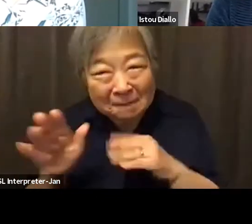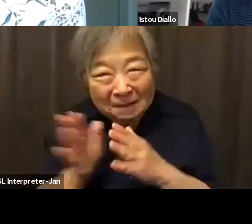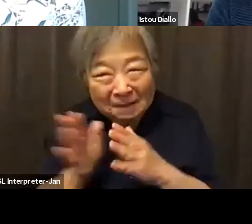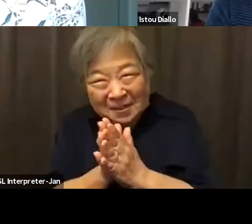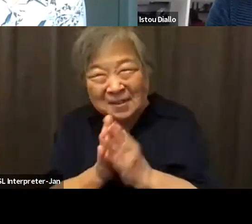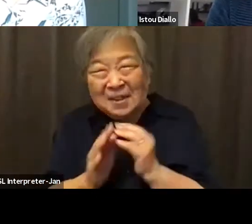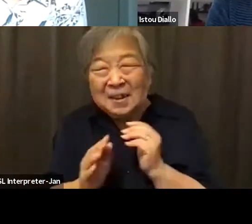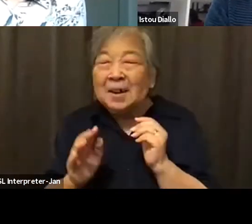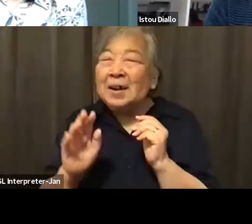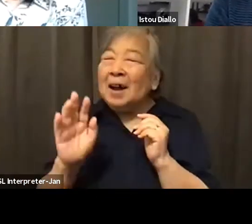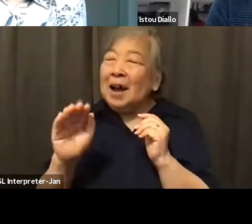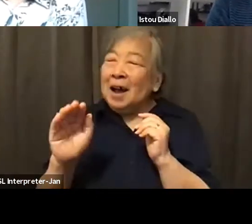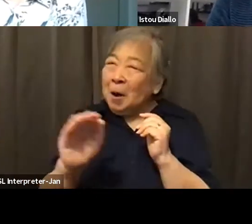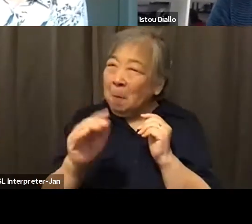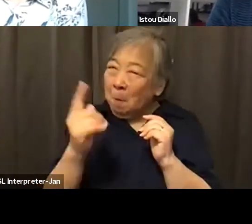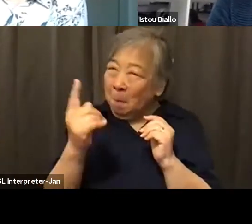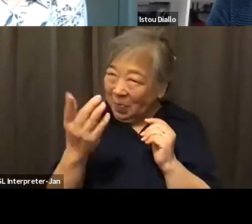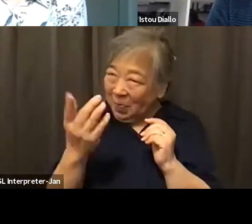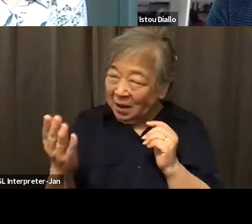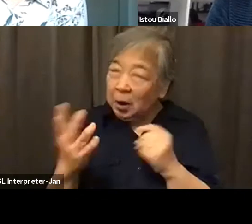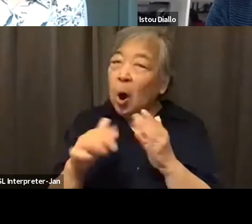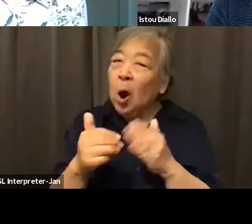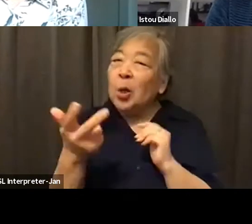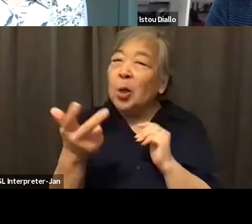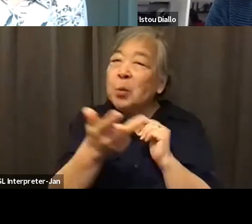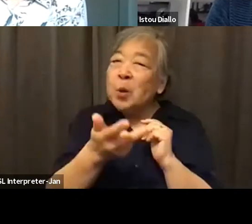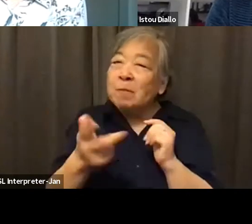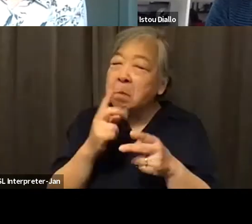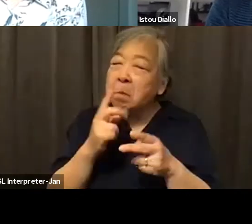One thing that all three of you addressed a bit which I thought was really exciting